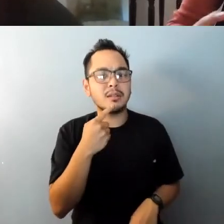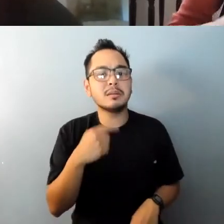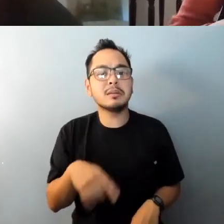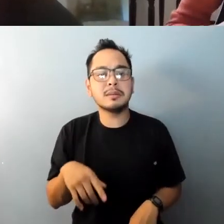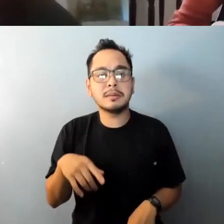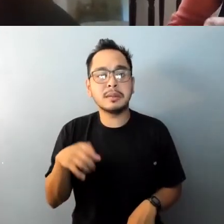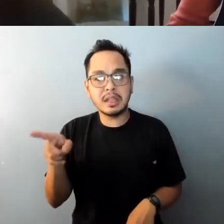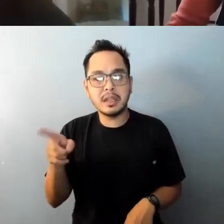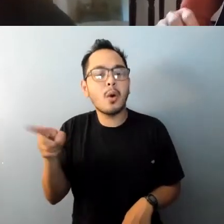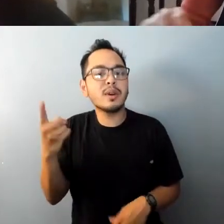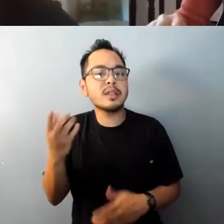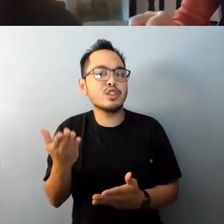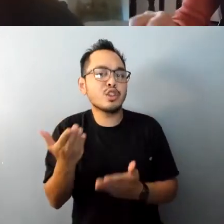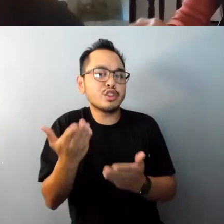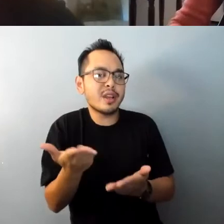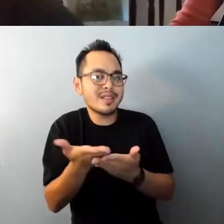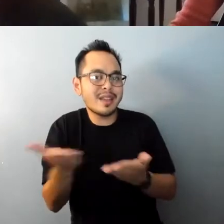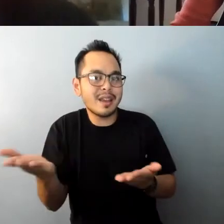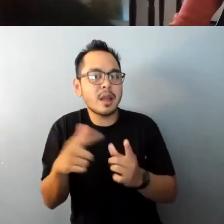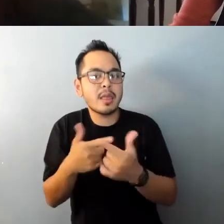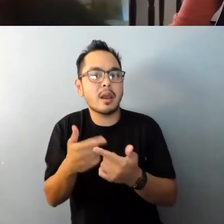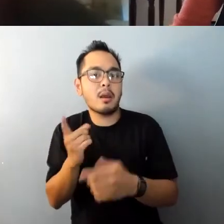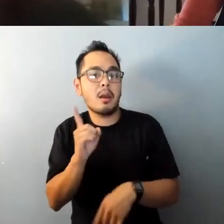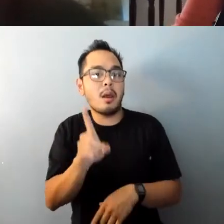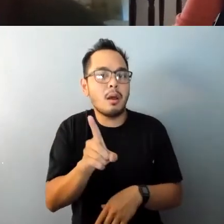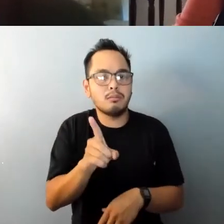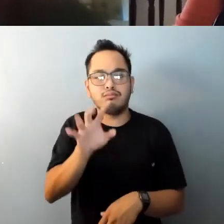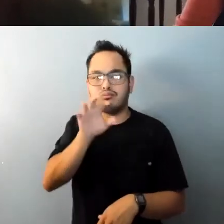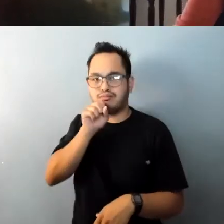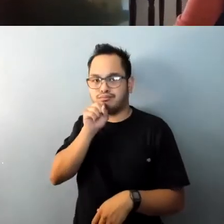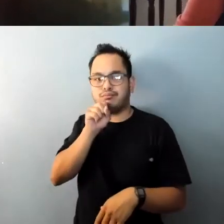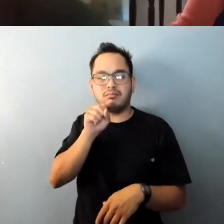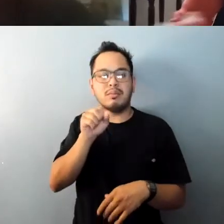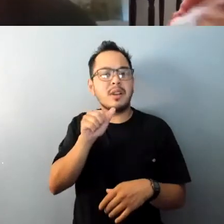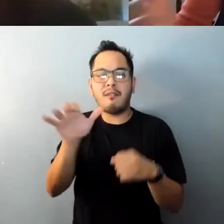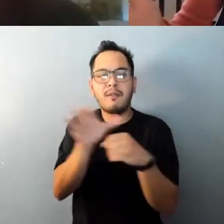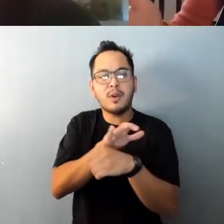walking away from interesting spaces and scenes that he describes that you then fill in, so